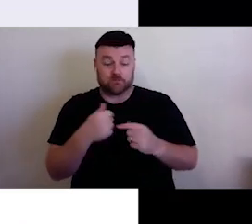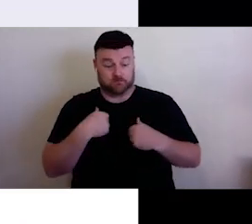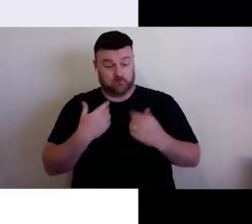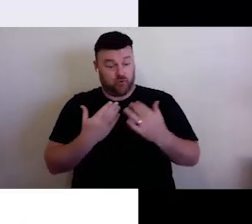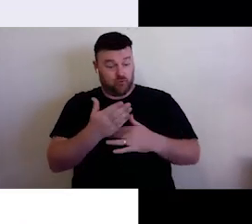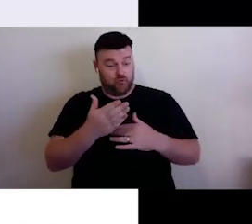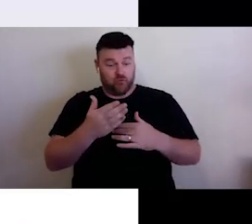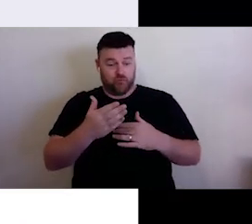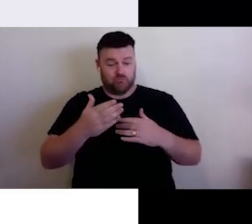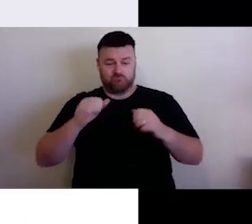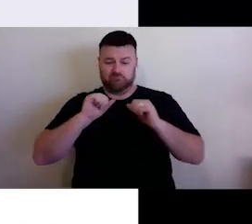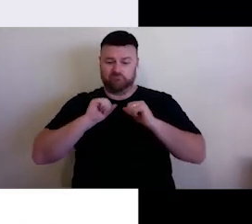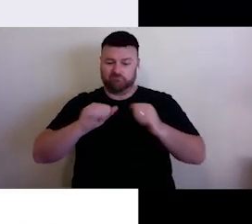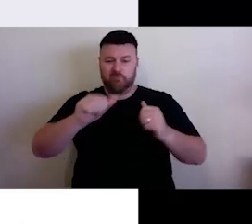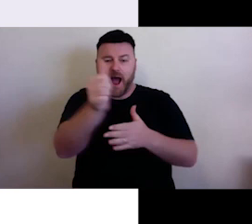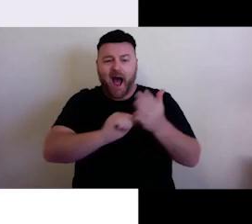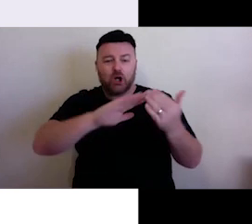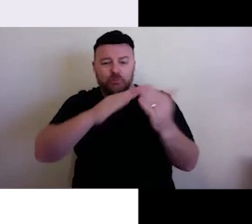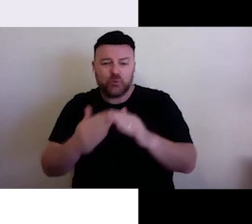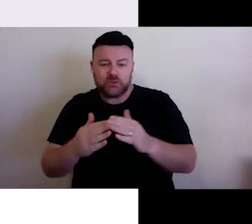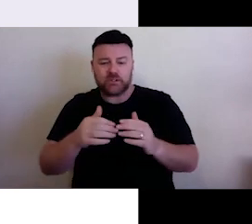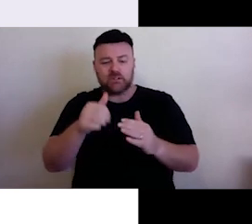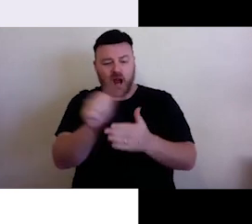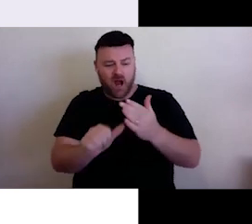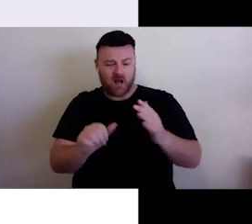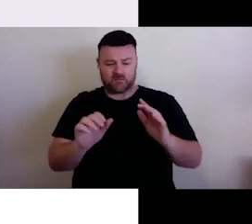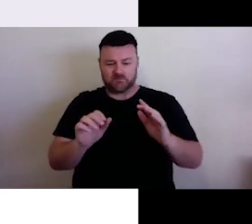refer to the rights of Indigenous people to their cultural heritage,